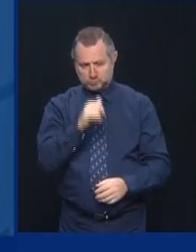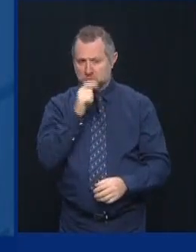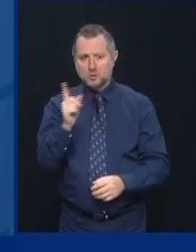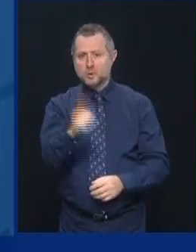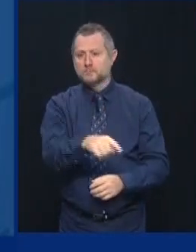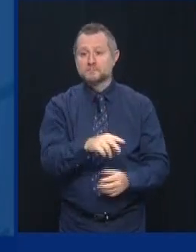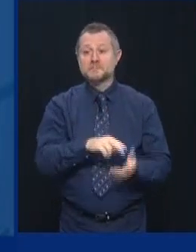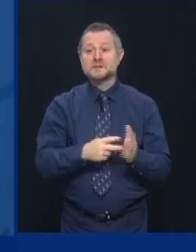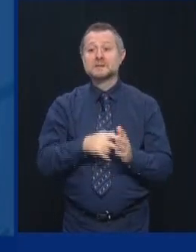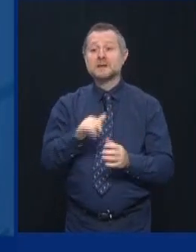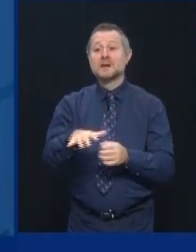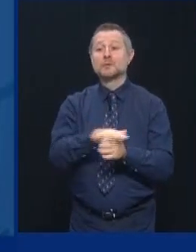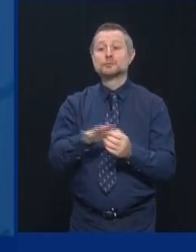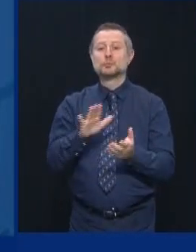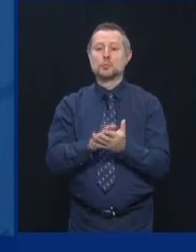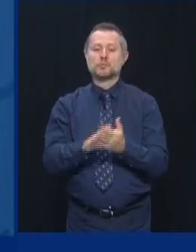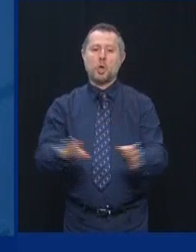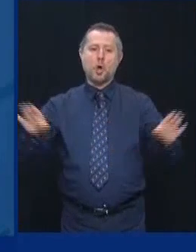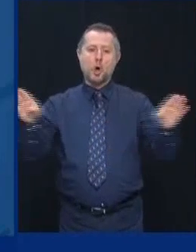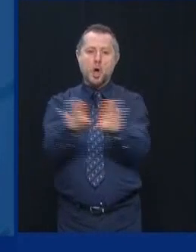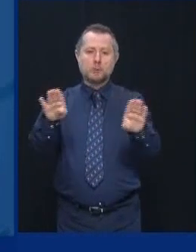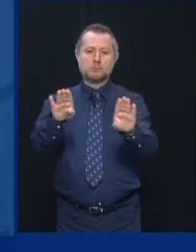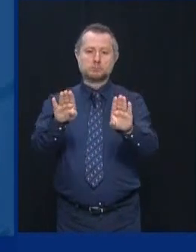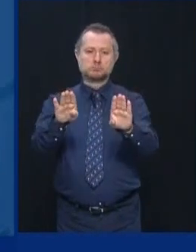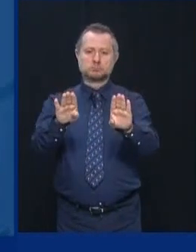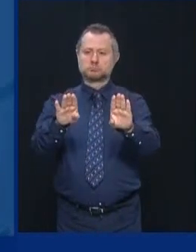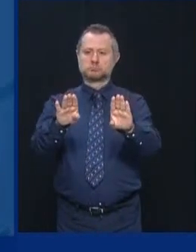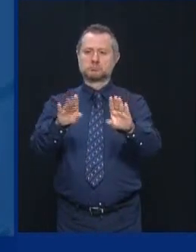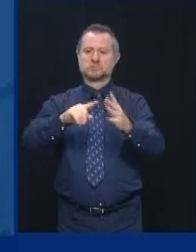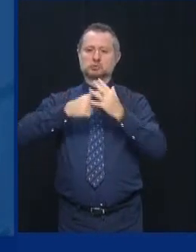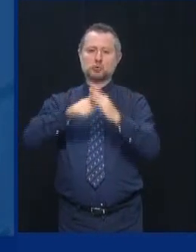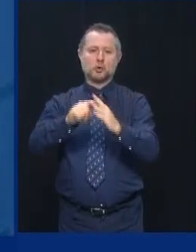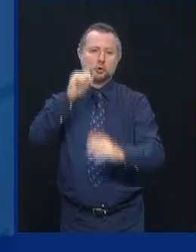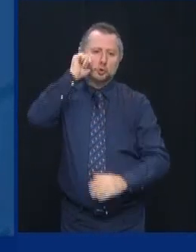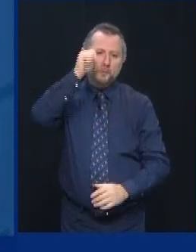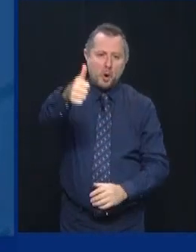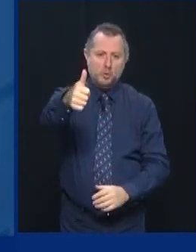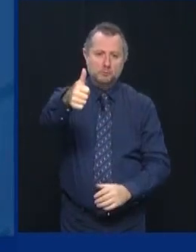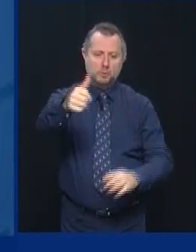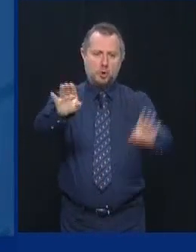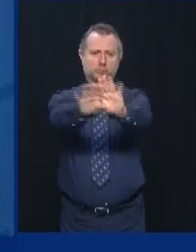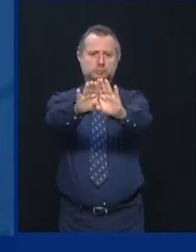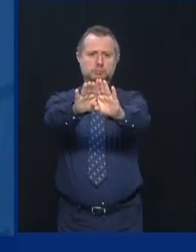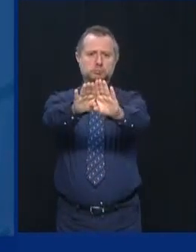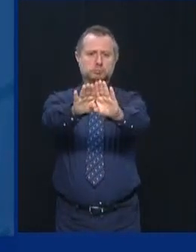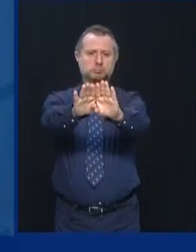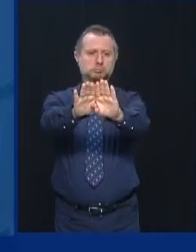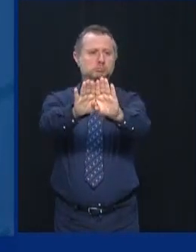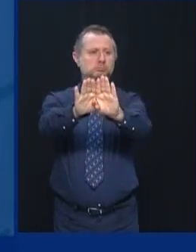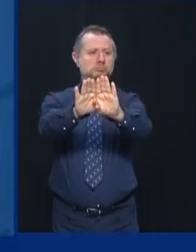TO SEND THEIR CHILD TO A SCHOOL THAT I WOULDN'T SEND MY CHILD. WE'RE GOING TO CLOSE THE SCHOOLS